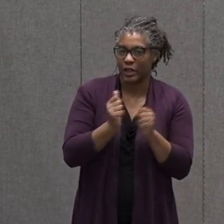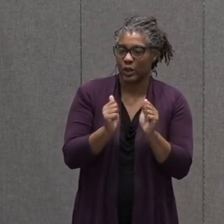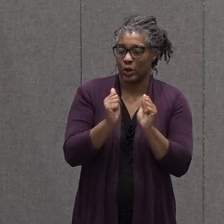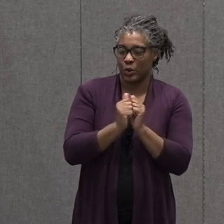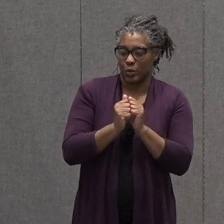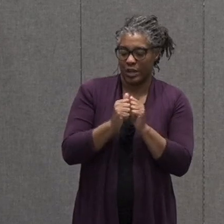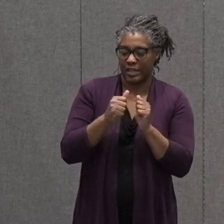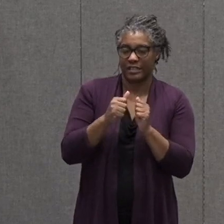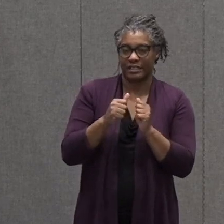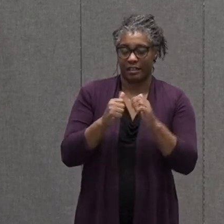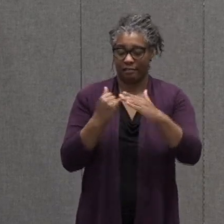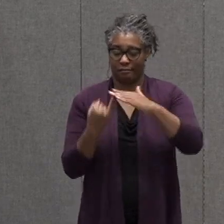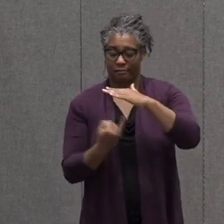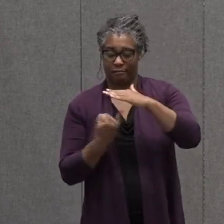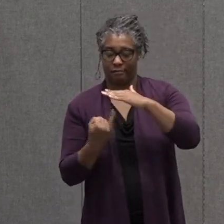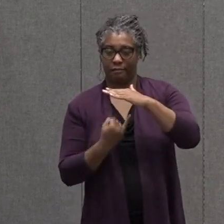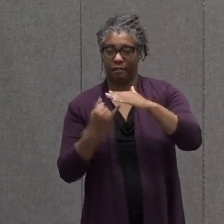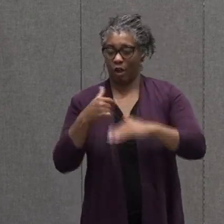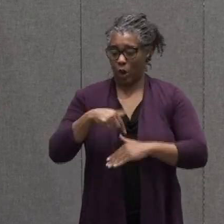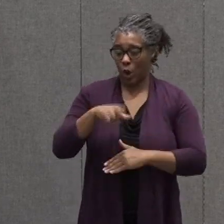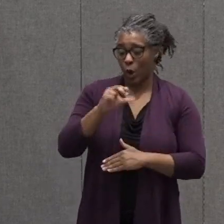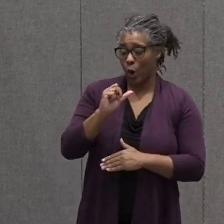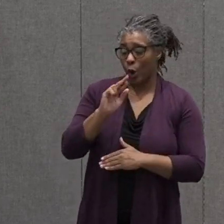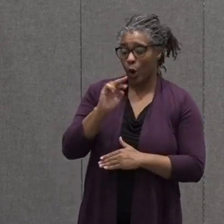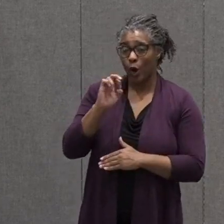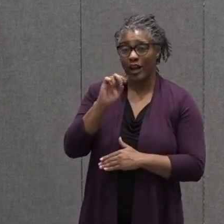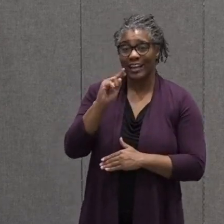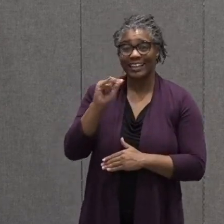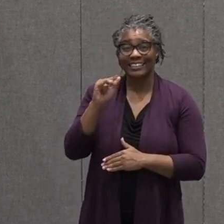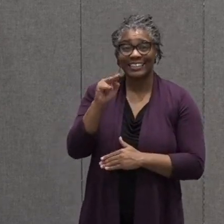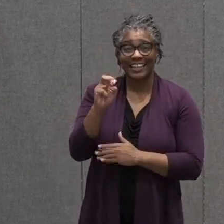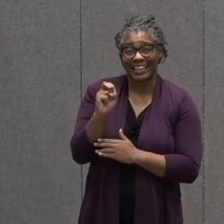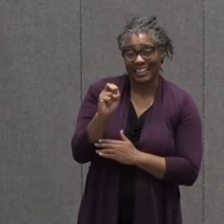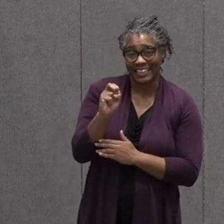Those are just food that we can find in the grocery stores